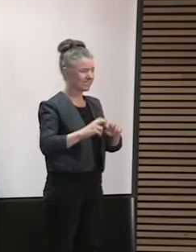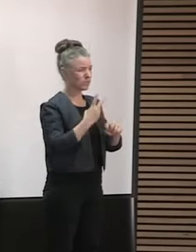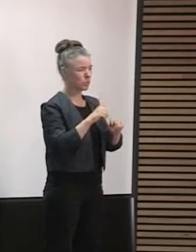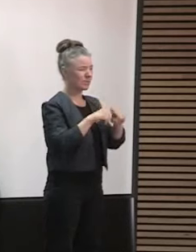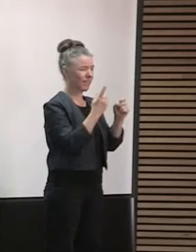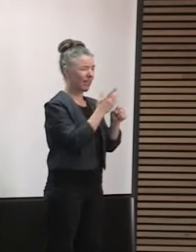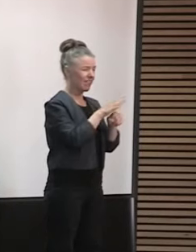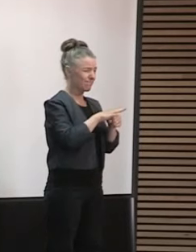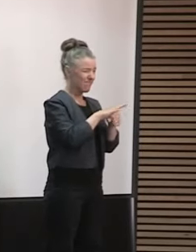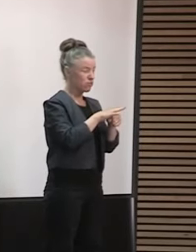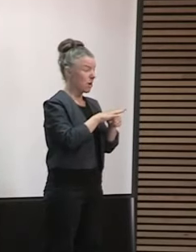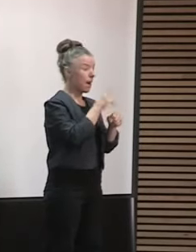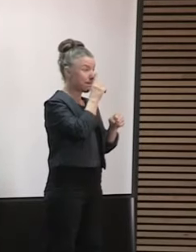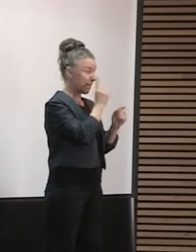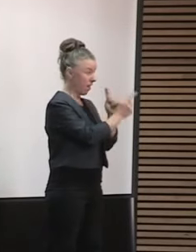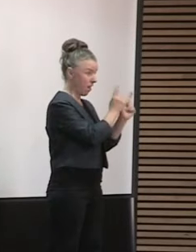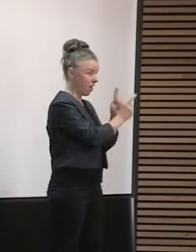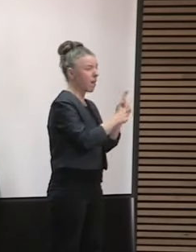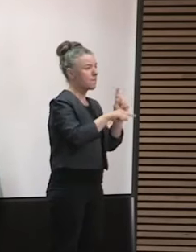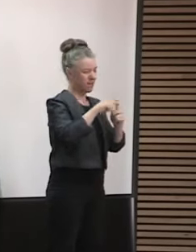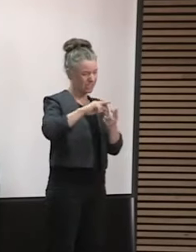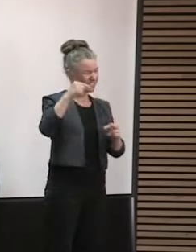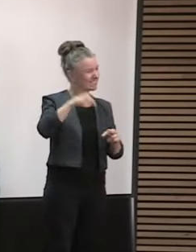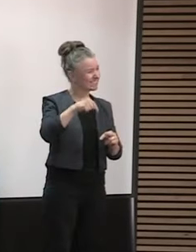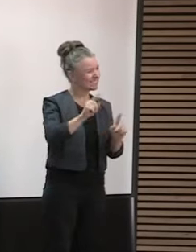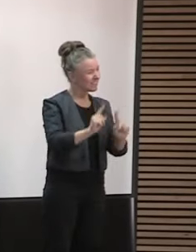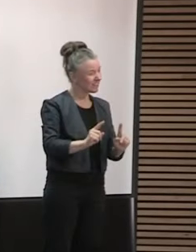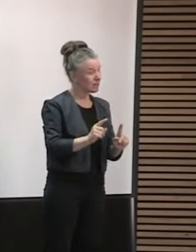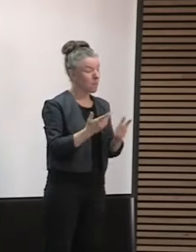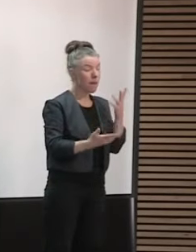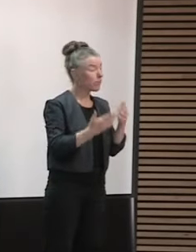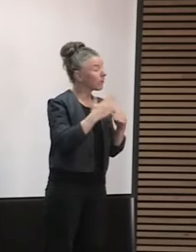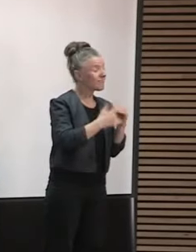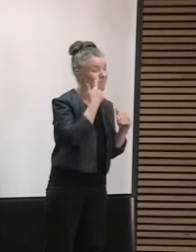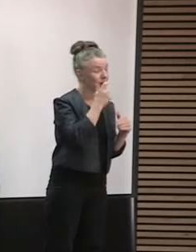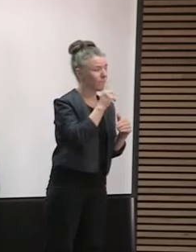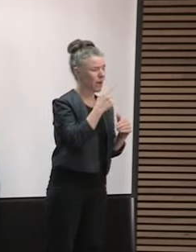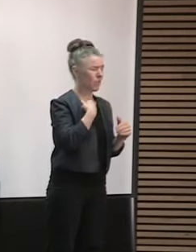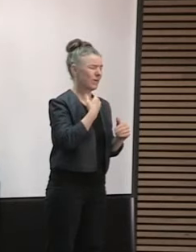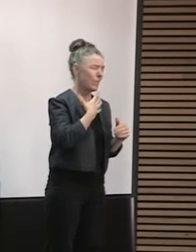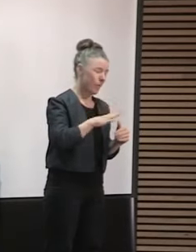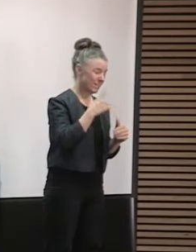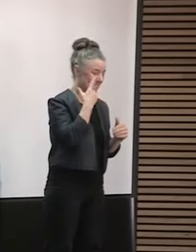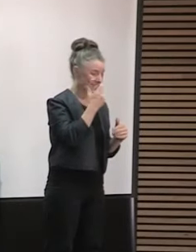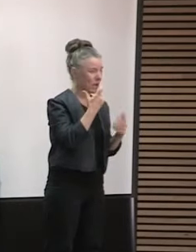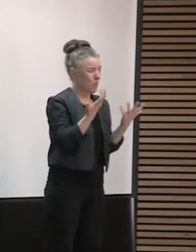message got out and likewise, as the Minister said, there's